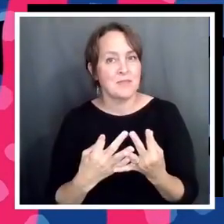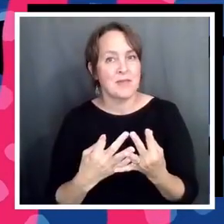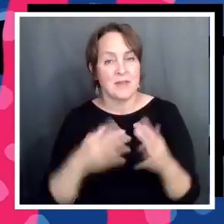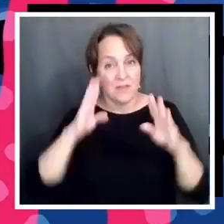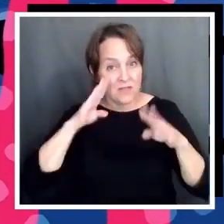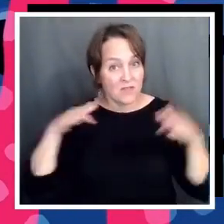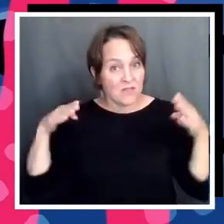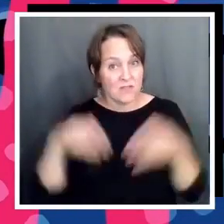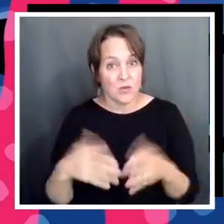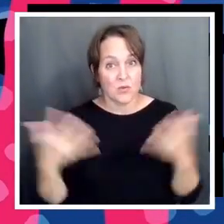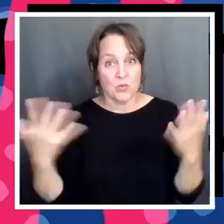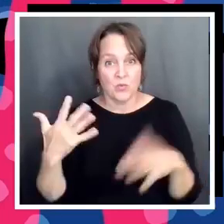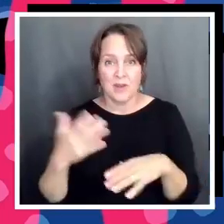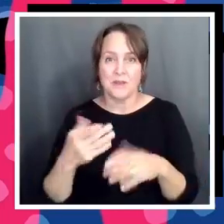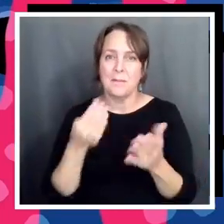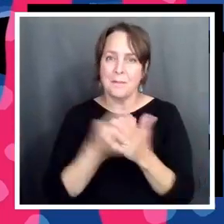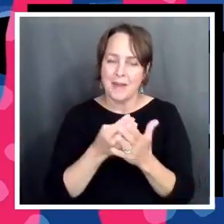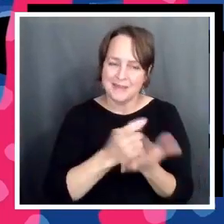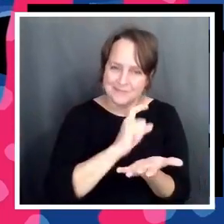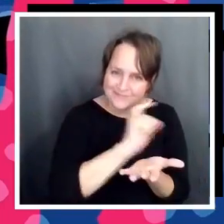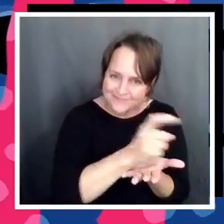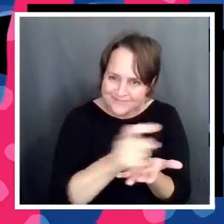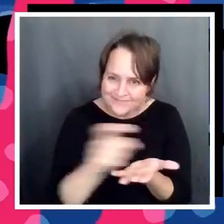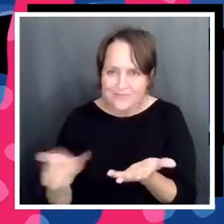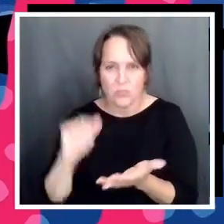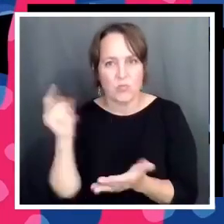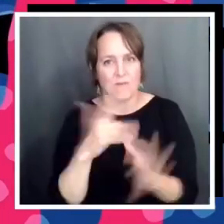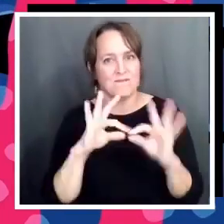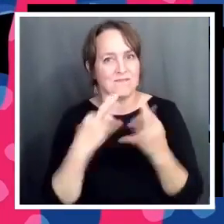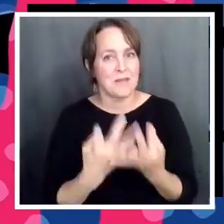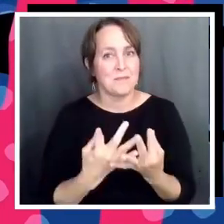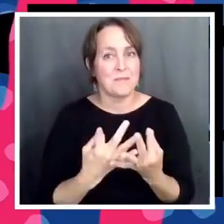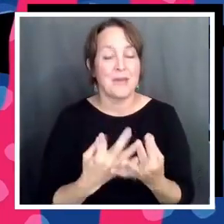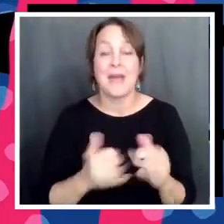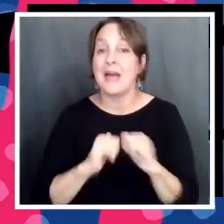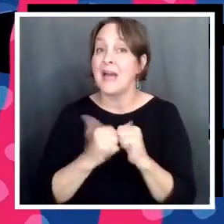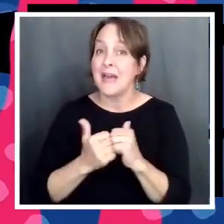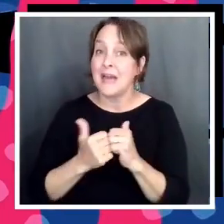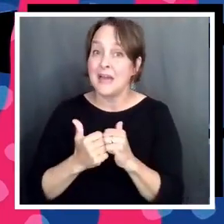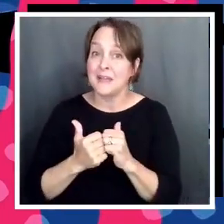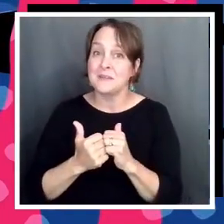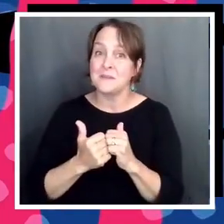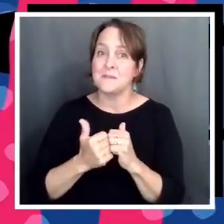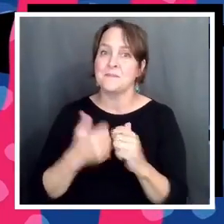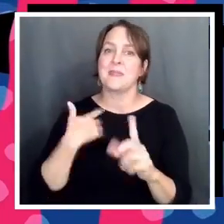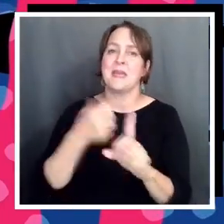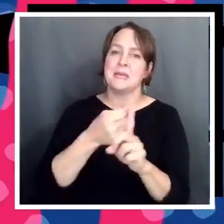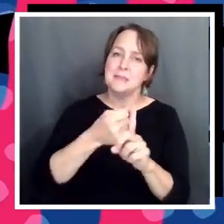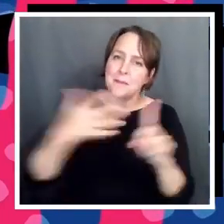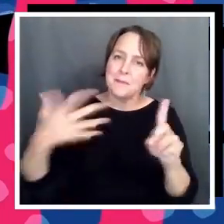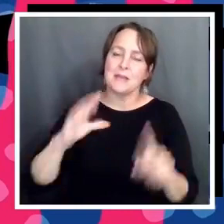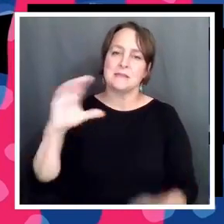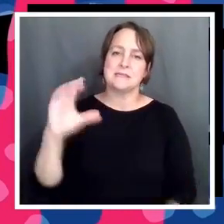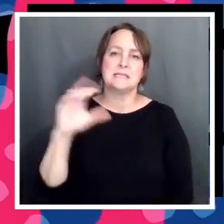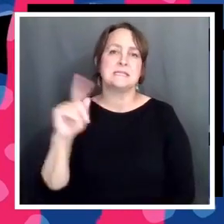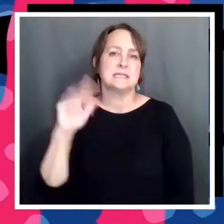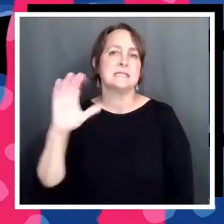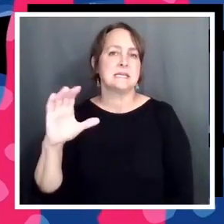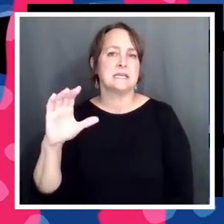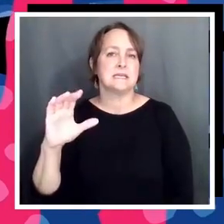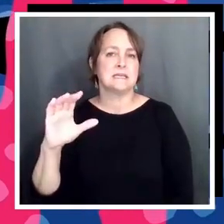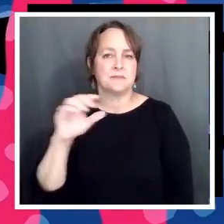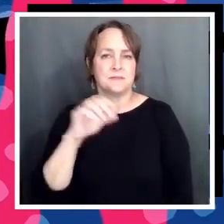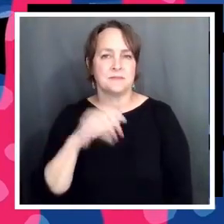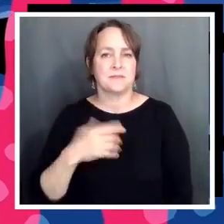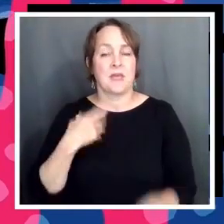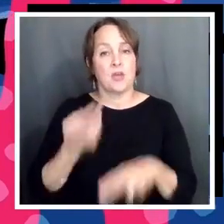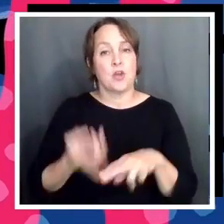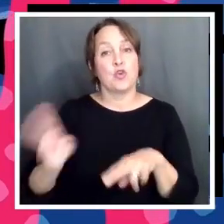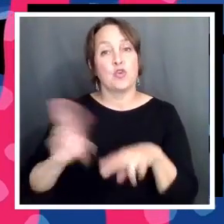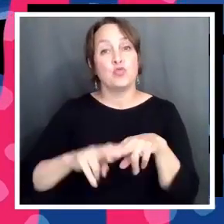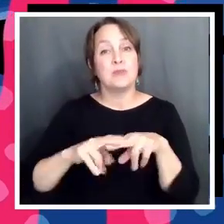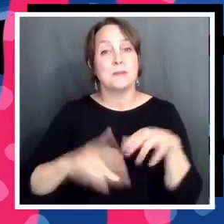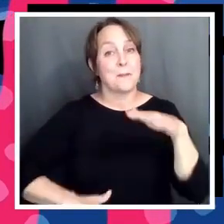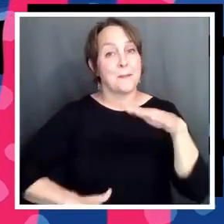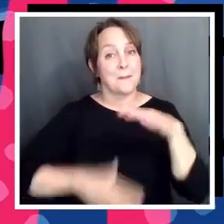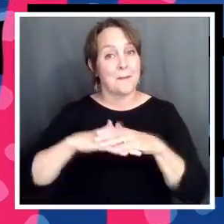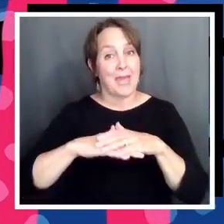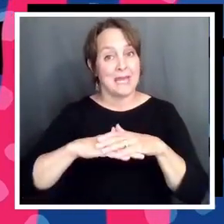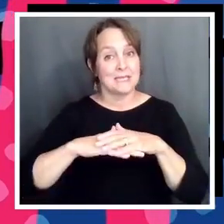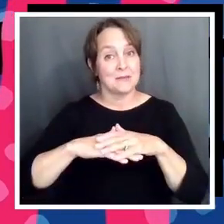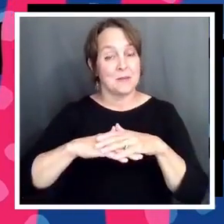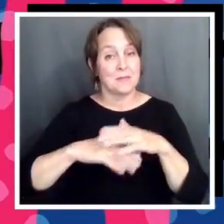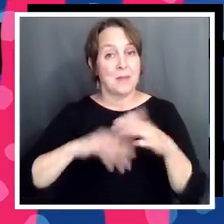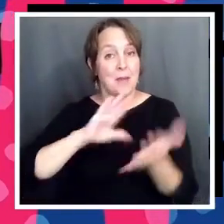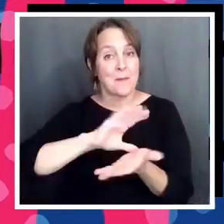SUPPORT TO FAMILIES.